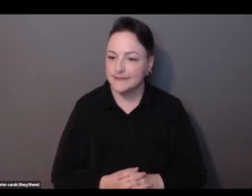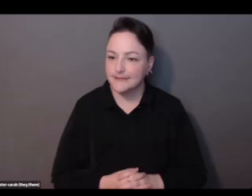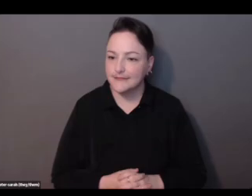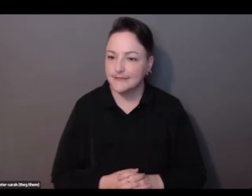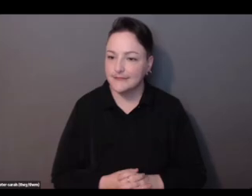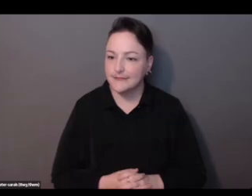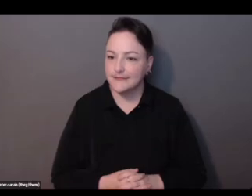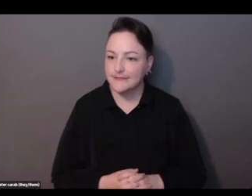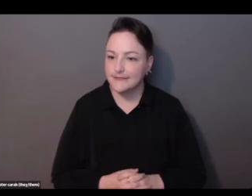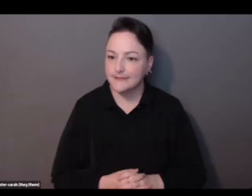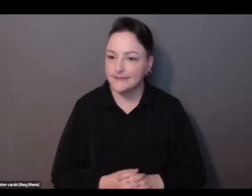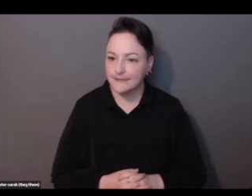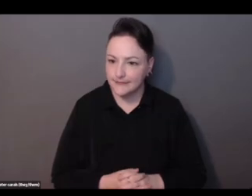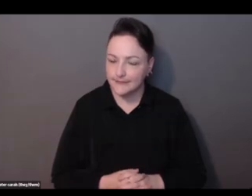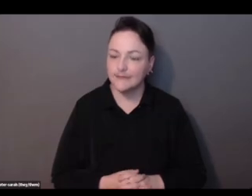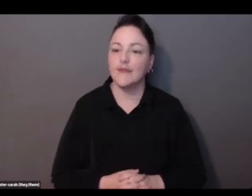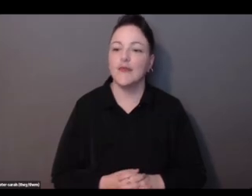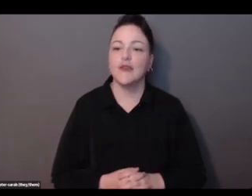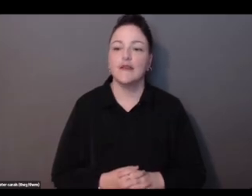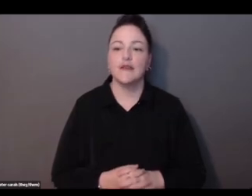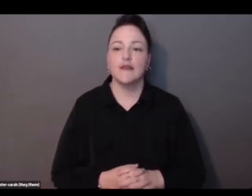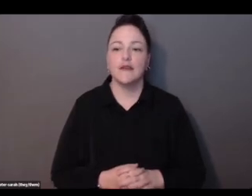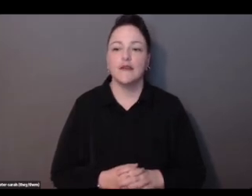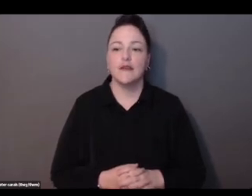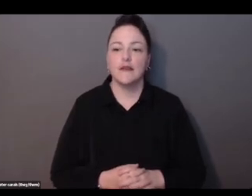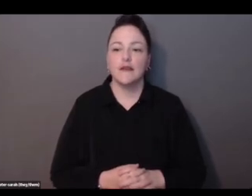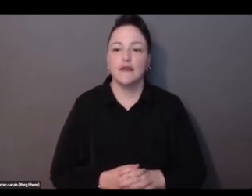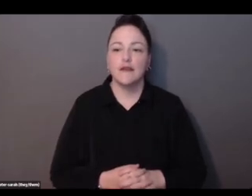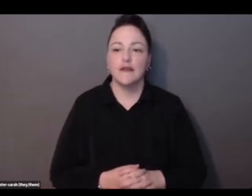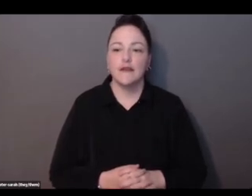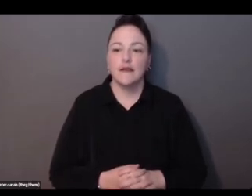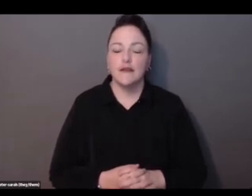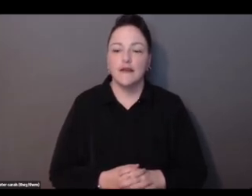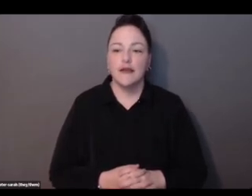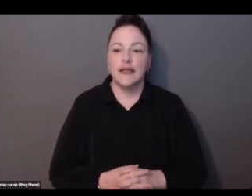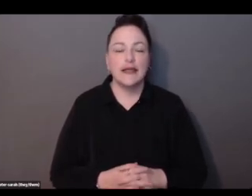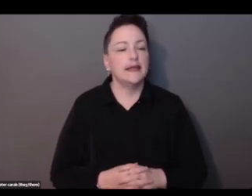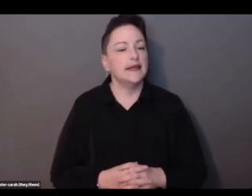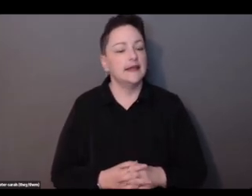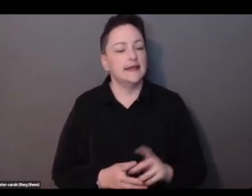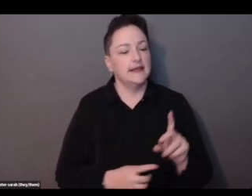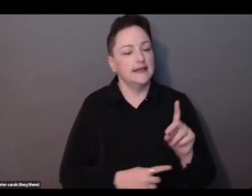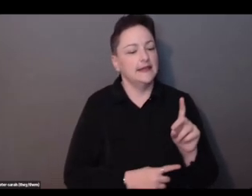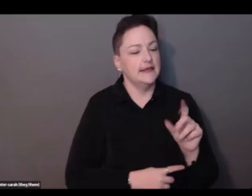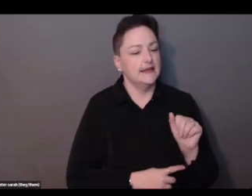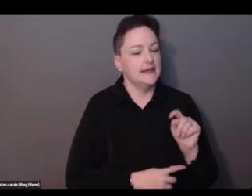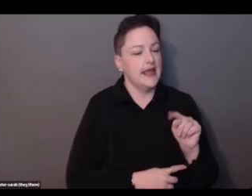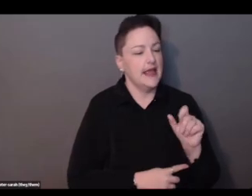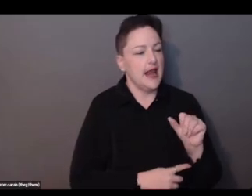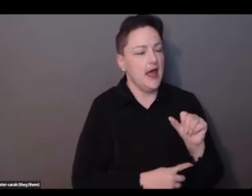I don't currently know of any data specifically collected to list that